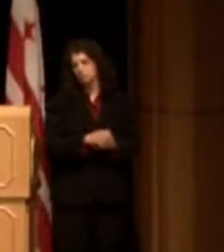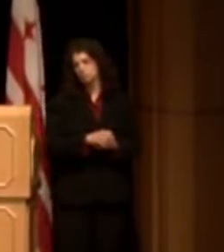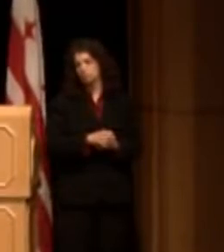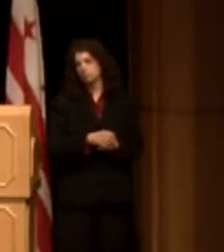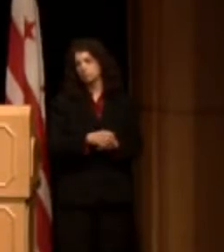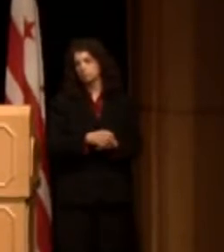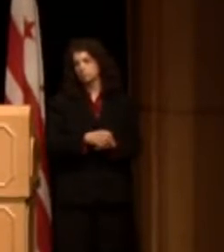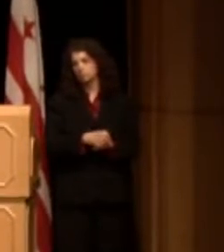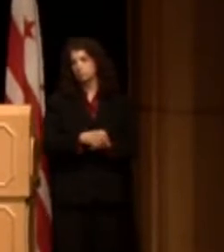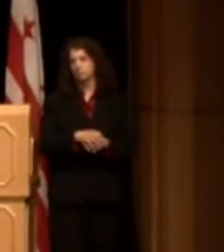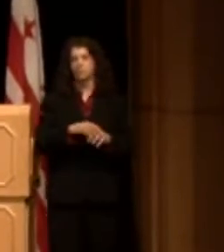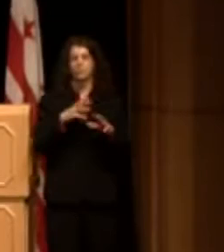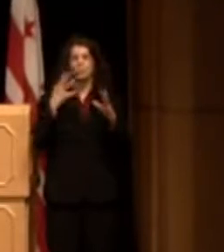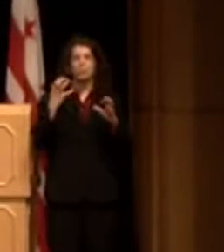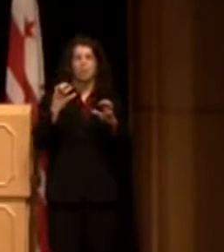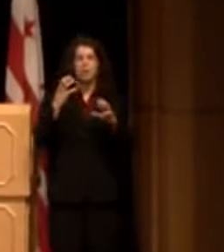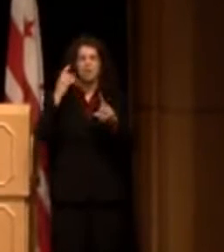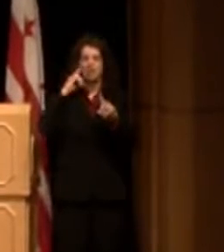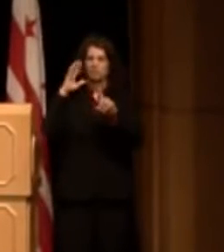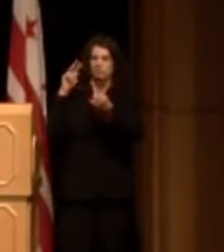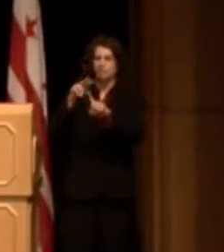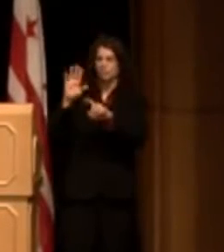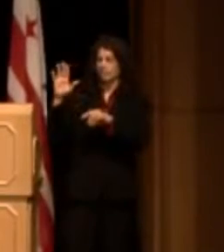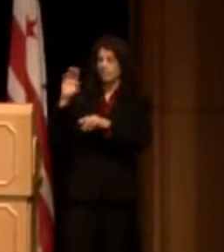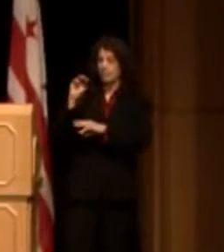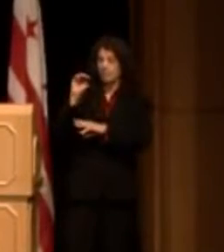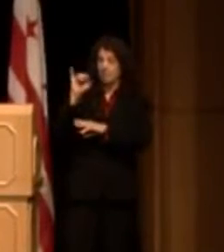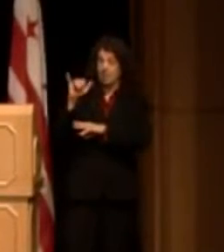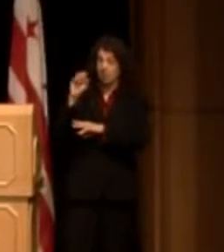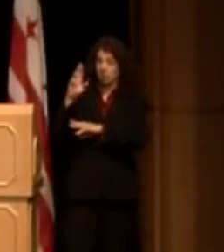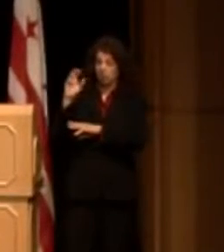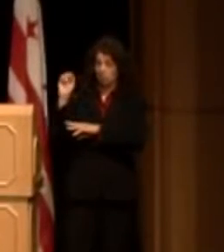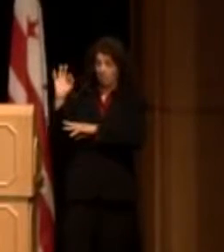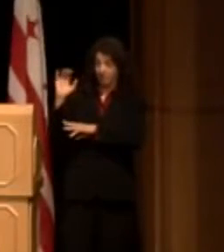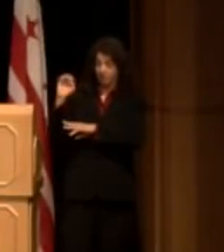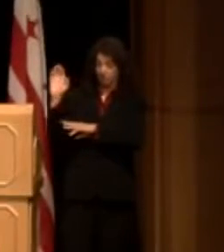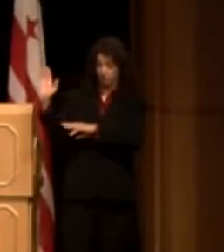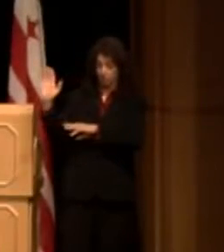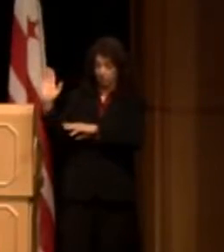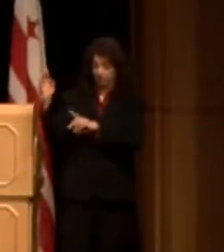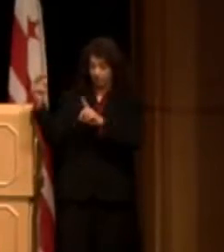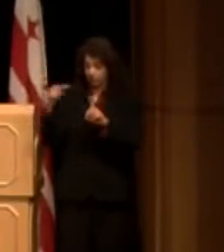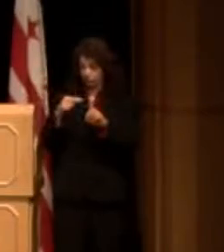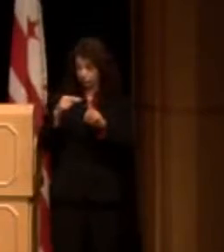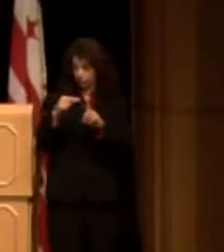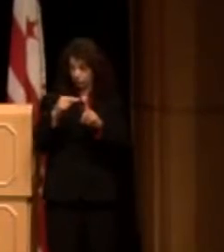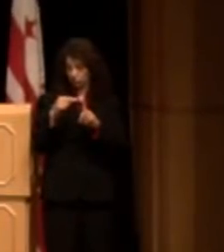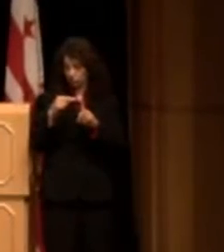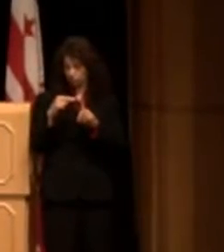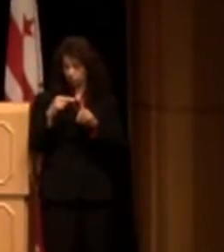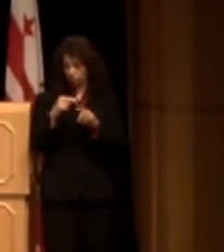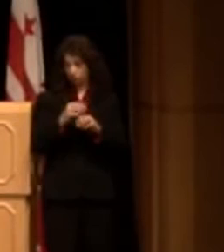DRIVEN BY THE MAYOR WE WANT TO MAKE SURE THAT WE ARE THE MOST INCLUSIVE ECONOMY IN THE UNITED STATES.